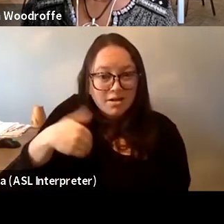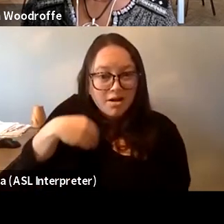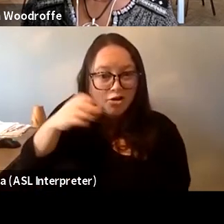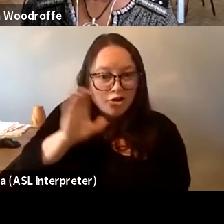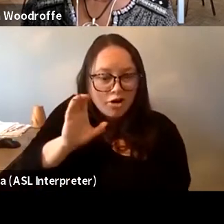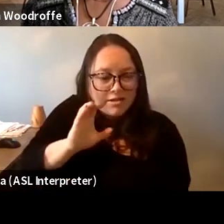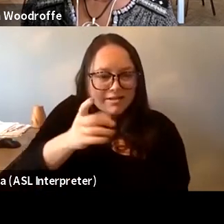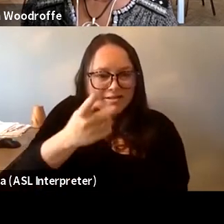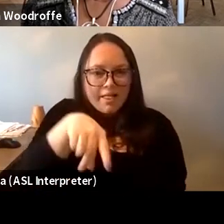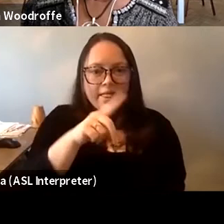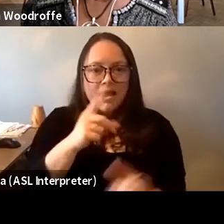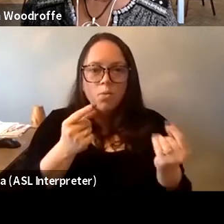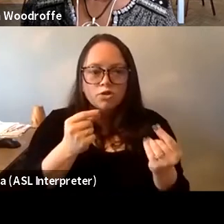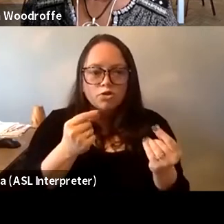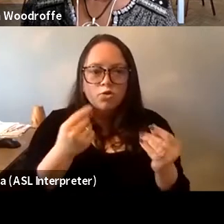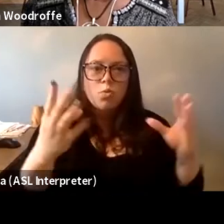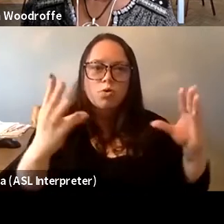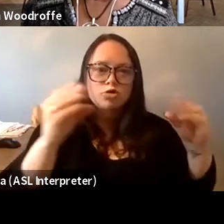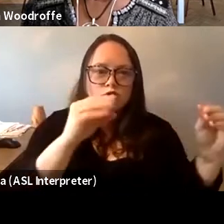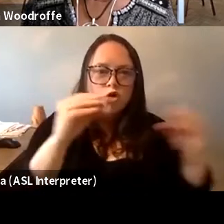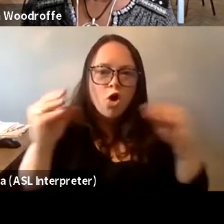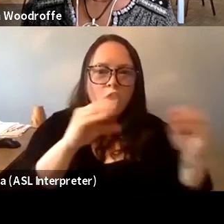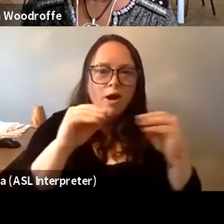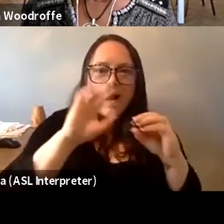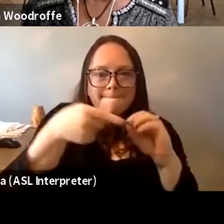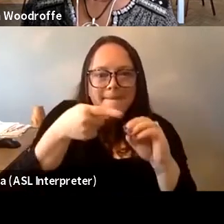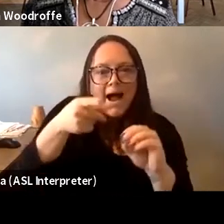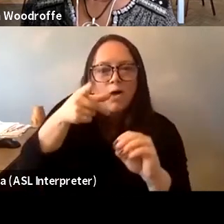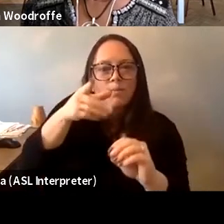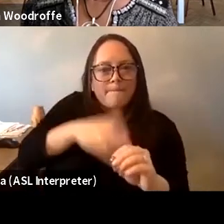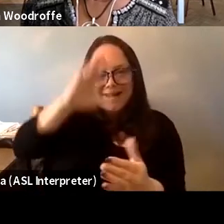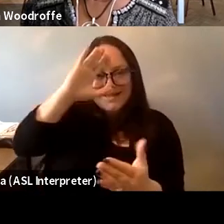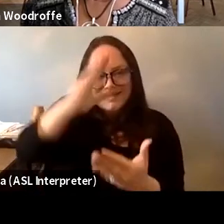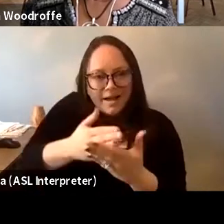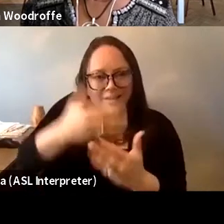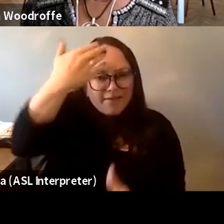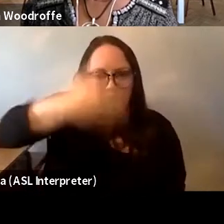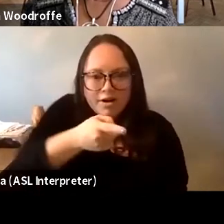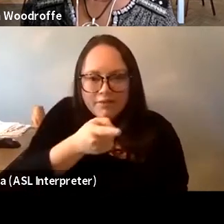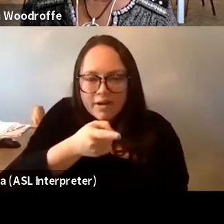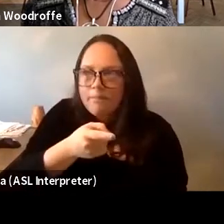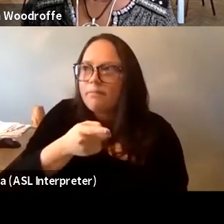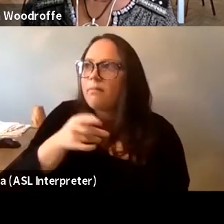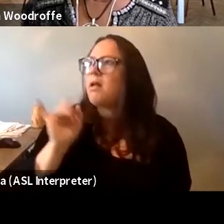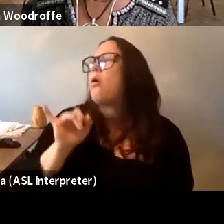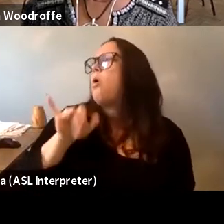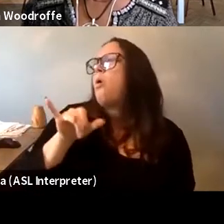of him as if he has no understanding. You know, he doesn't understand or he didn't even know he can't play this